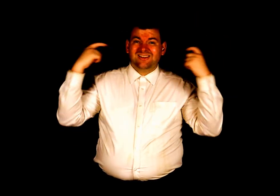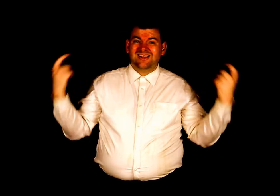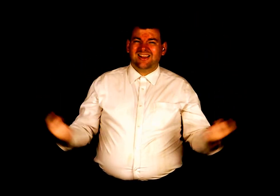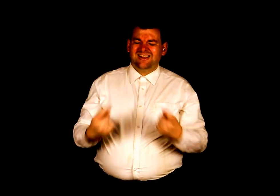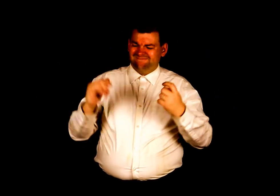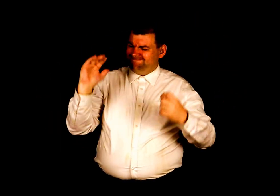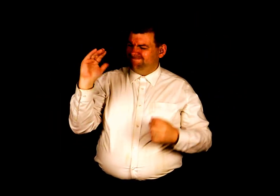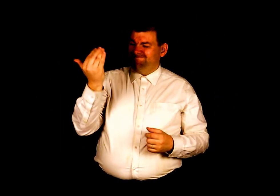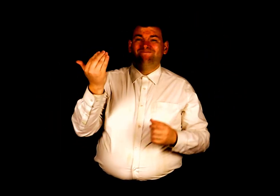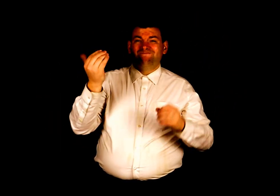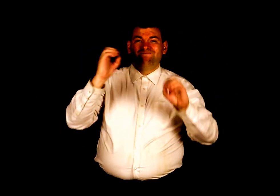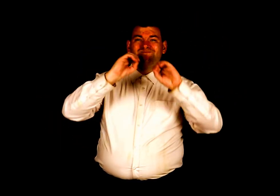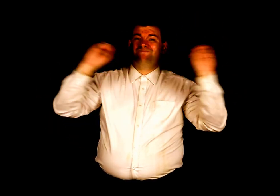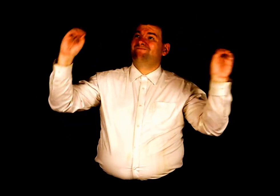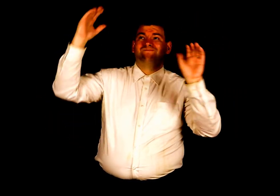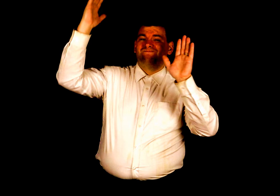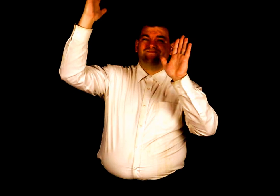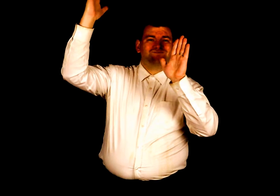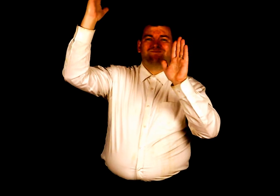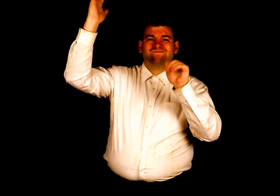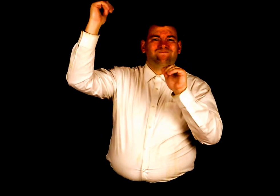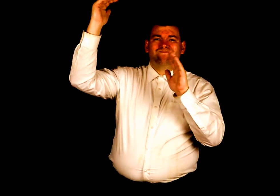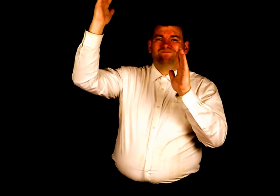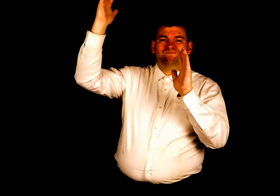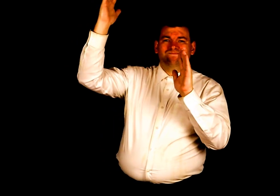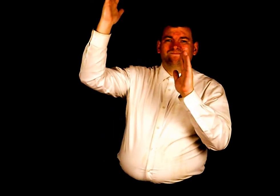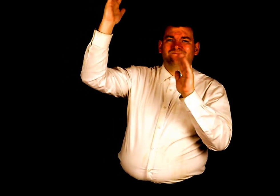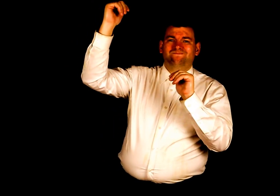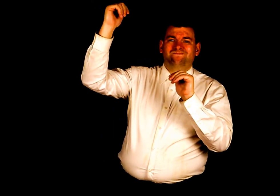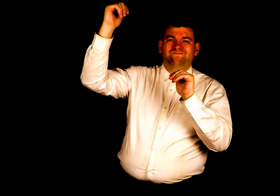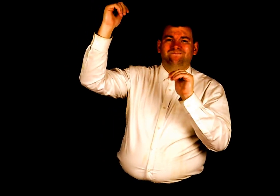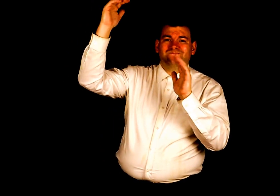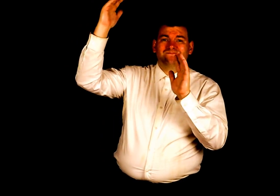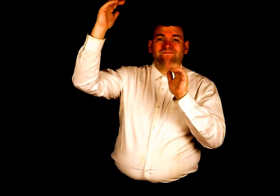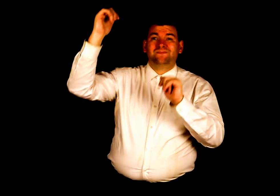this sin now looked hopeless.